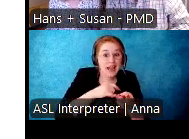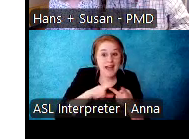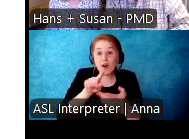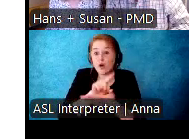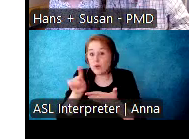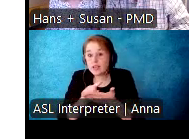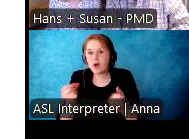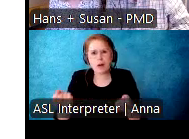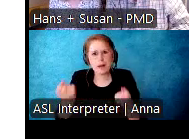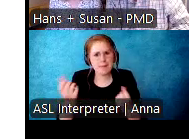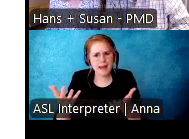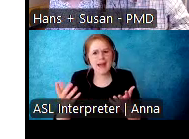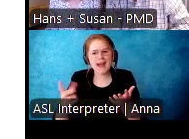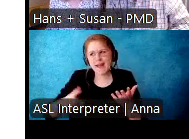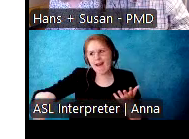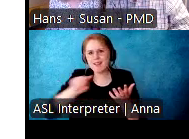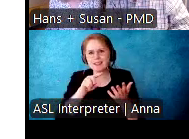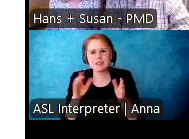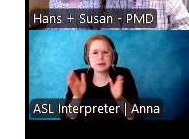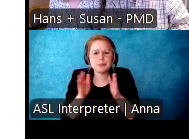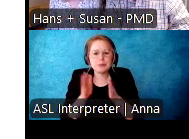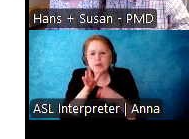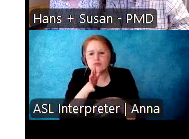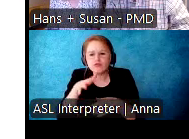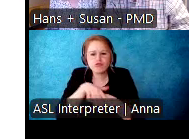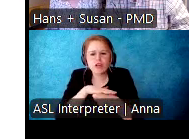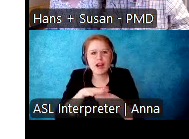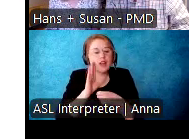of our smaller sparsely populated parts of Wisconsin.